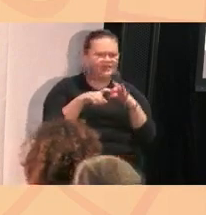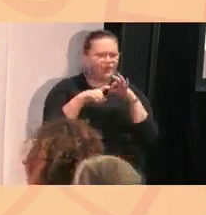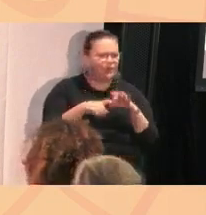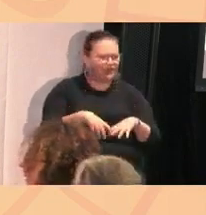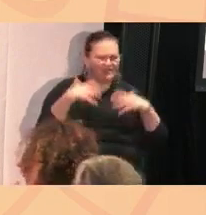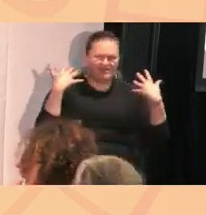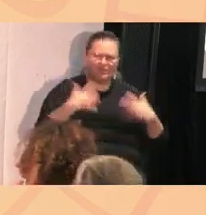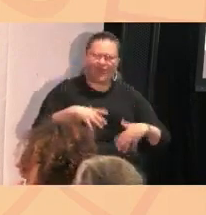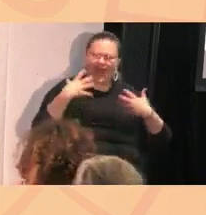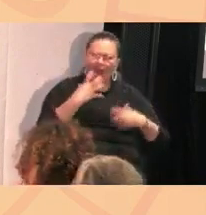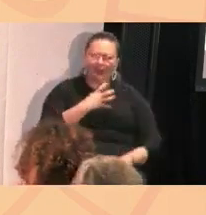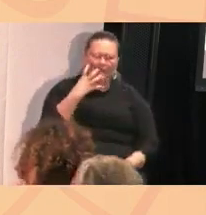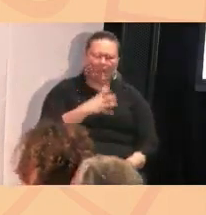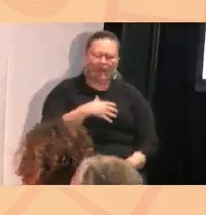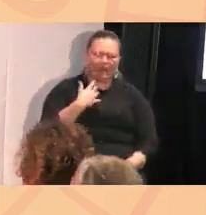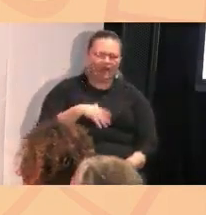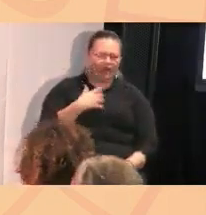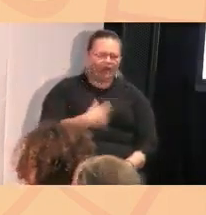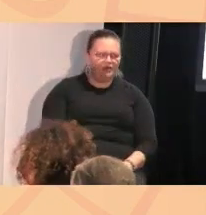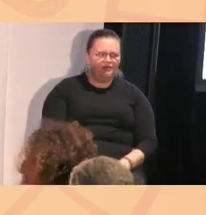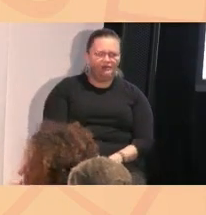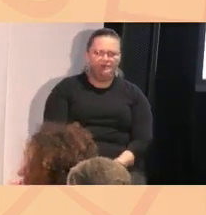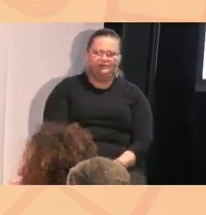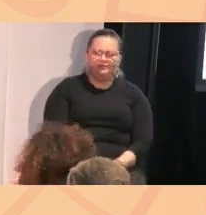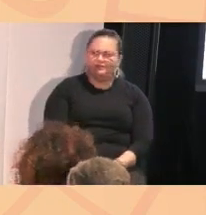the justice system and policing in our society?